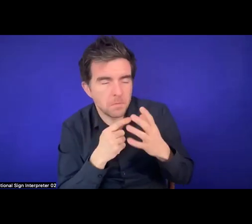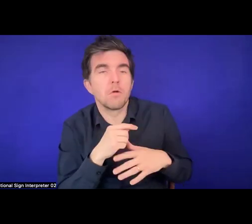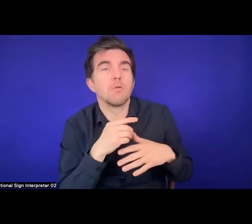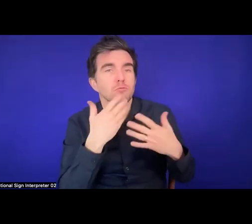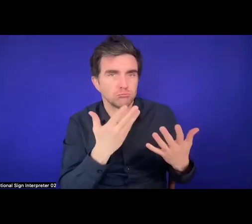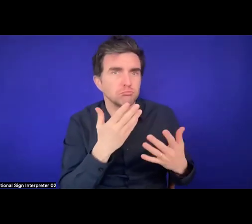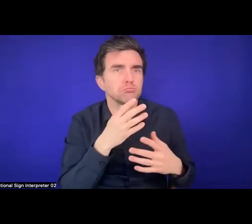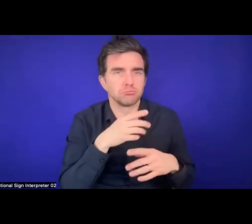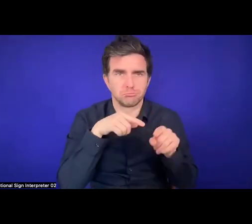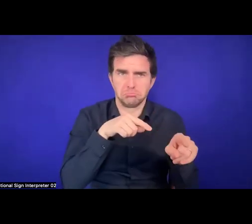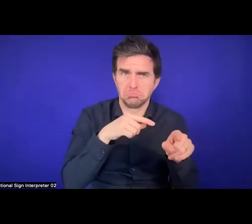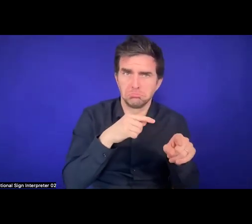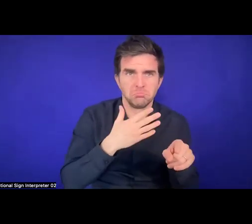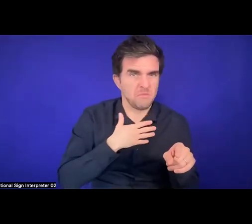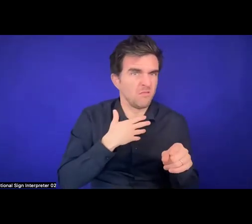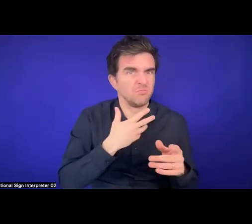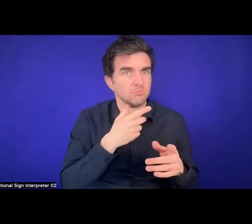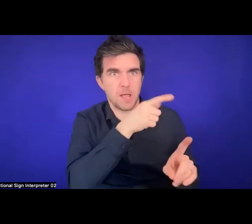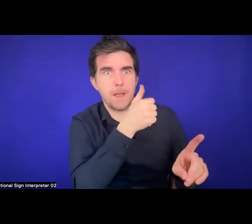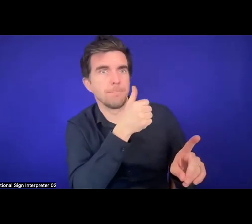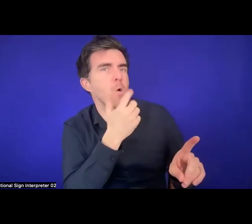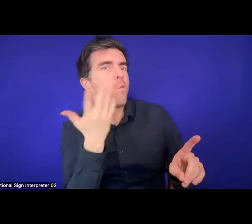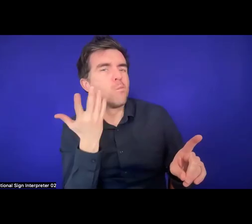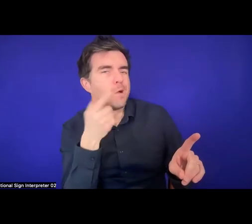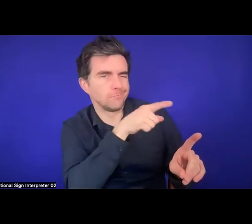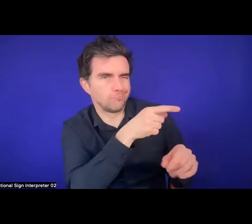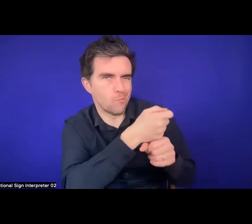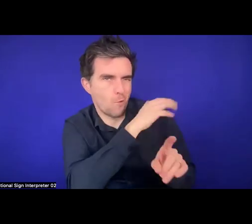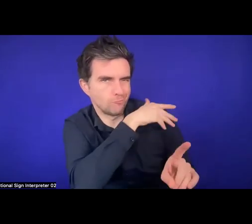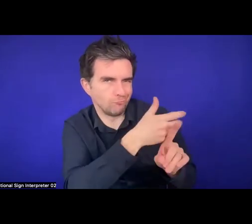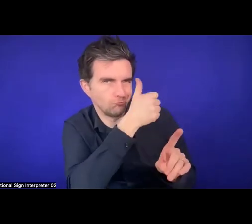human autonomy in a disability context. He also has extensive connections across